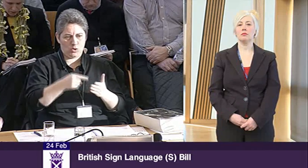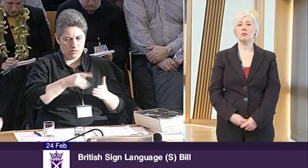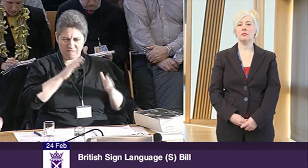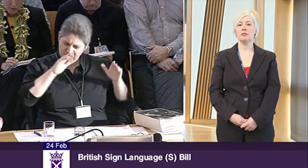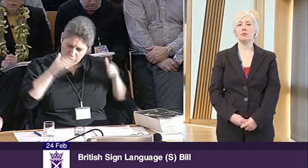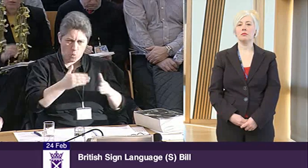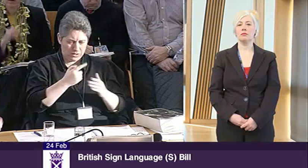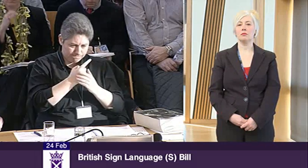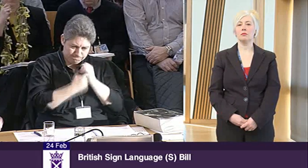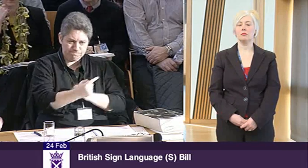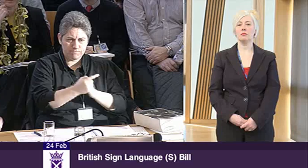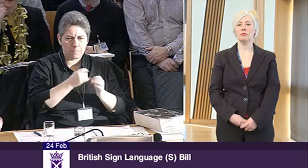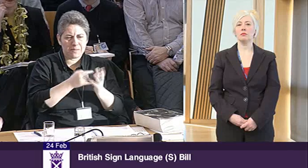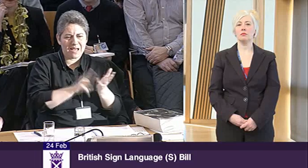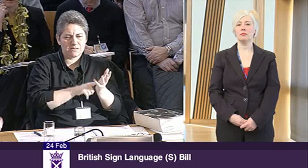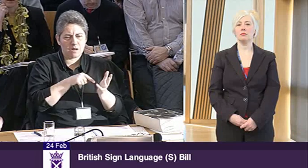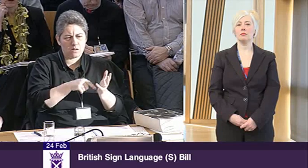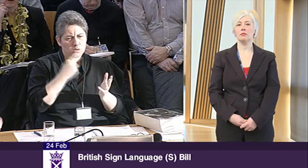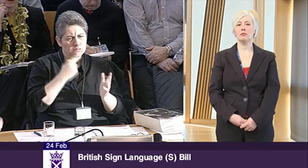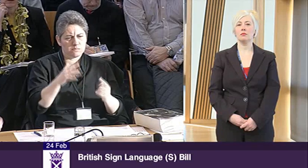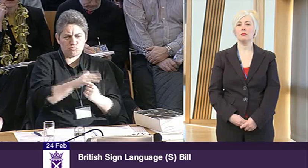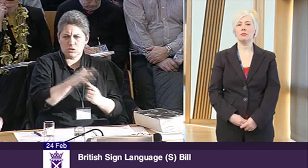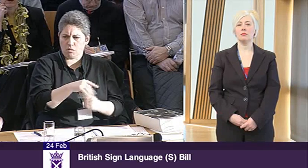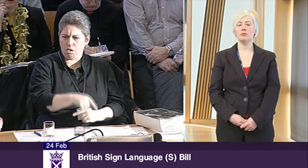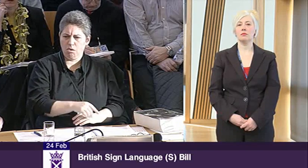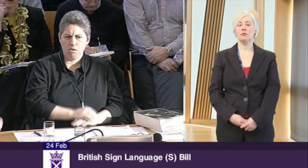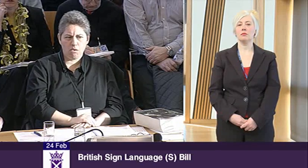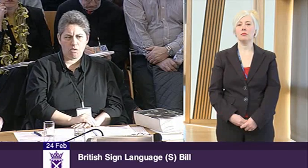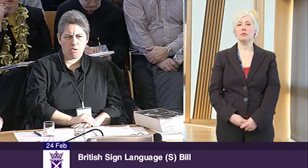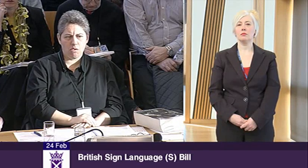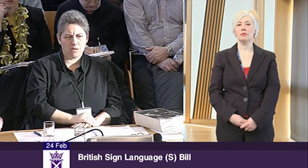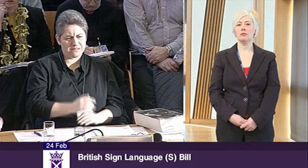The bill is about recognising our language and our linguistic rights, and that is the